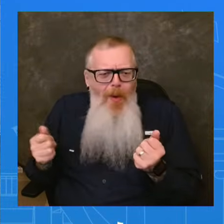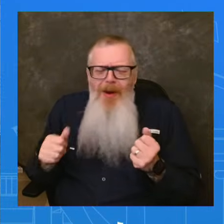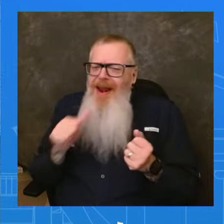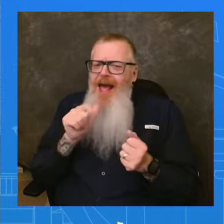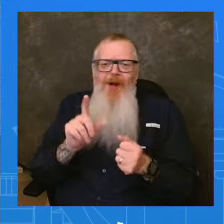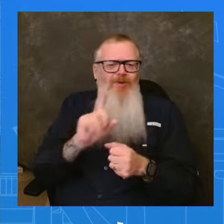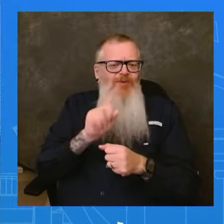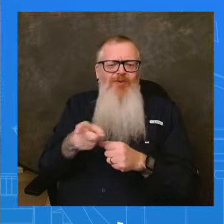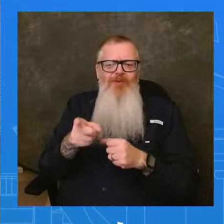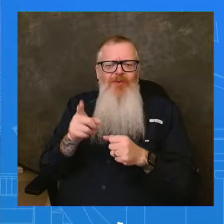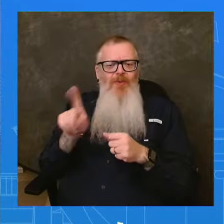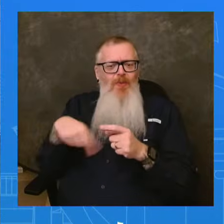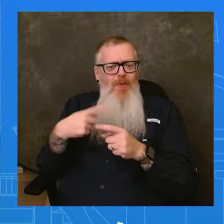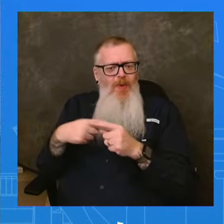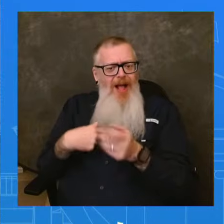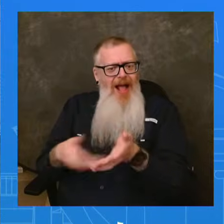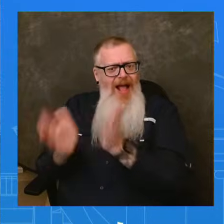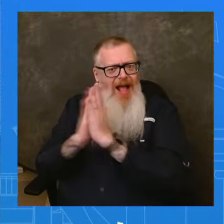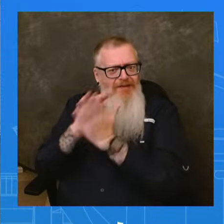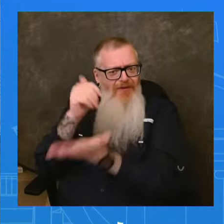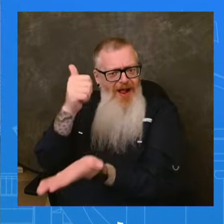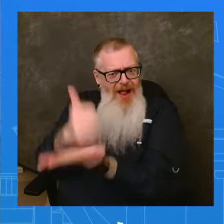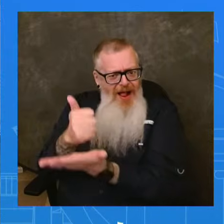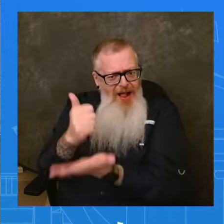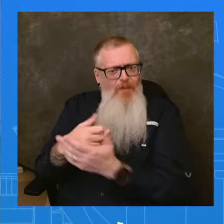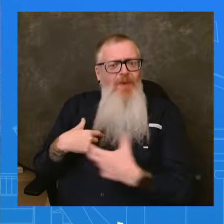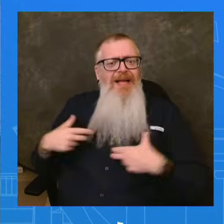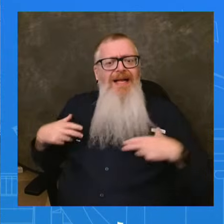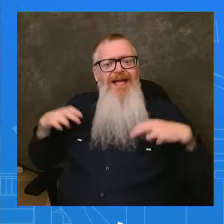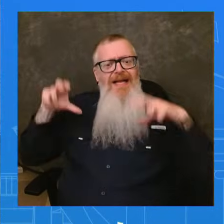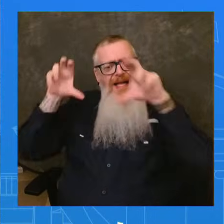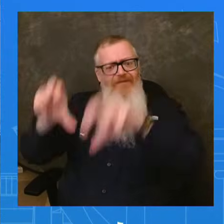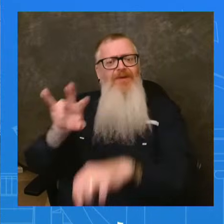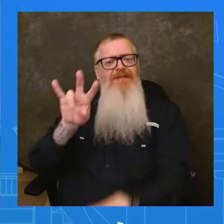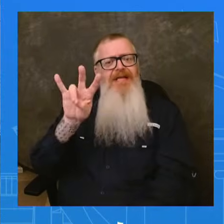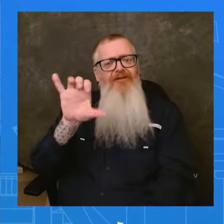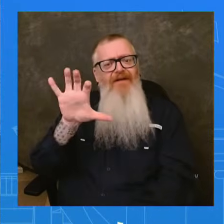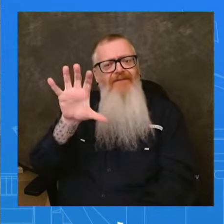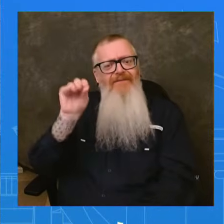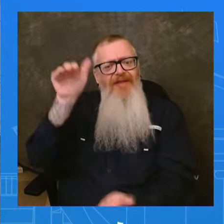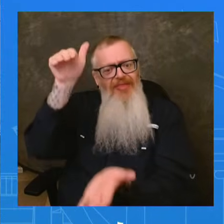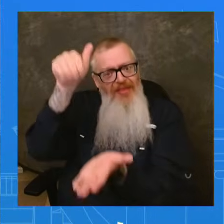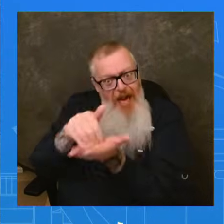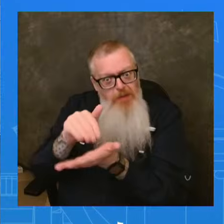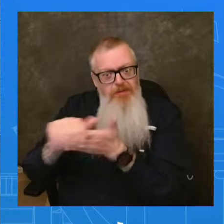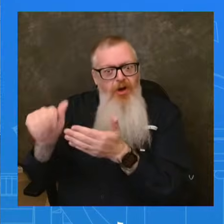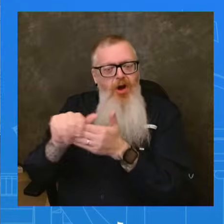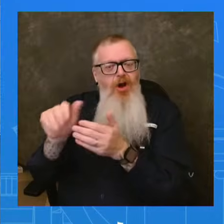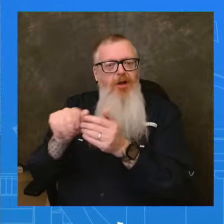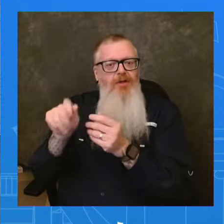$750, to help support those immediate needs. And there were rumors out there that if you a-